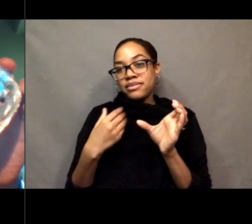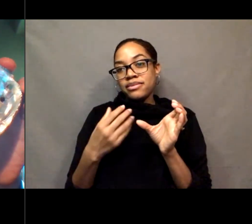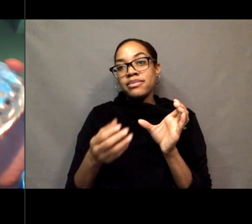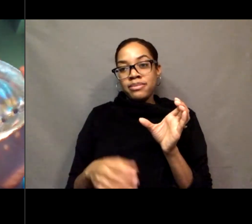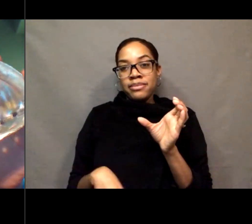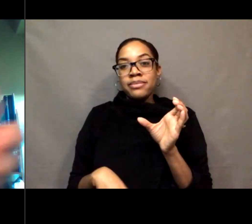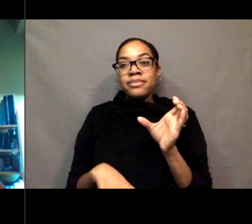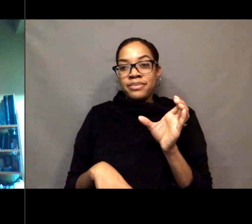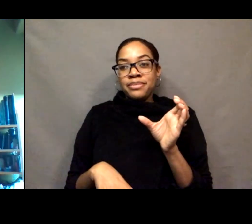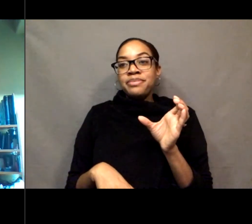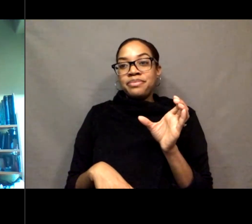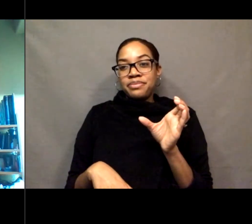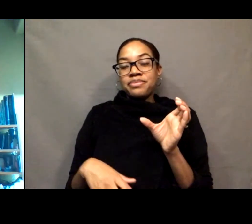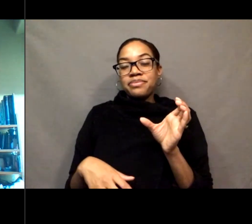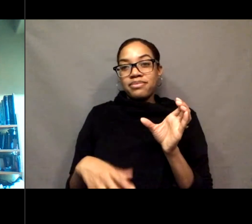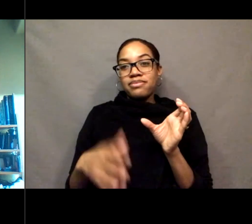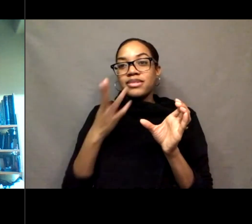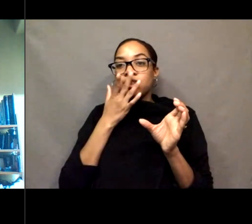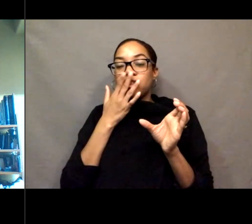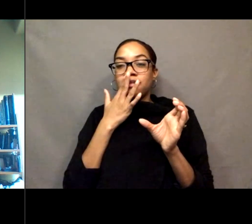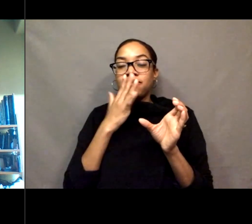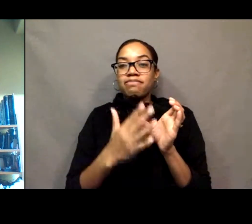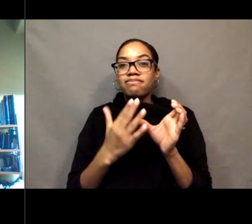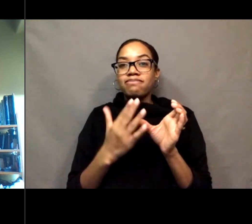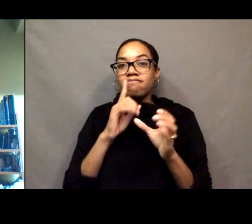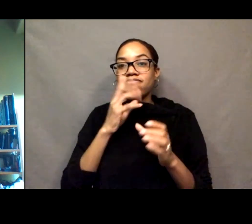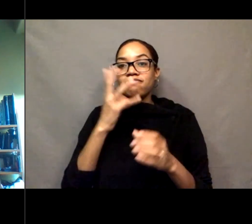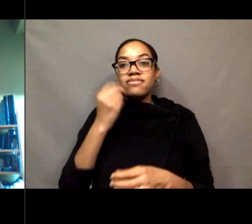that people use for a variety of decorations.